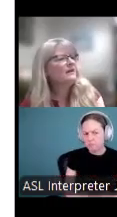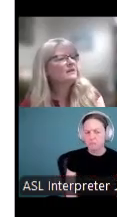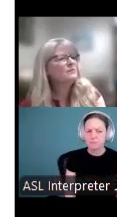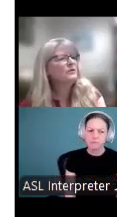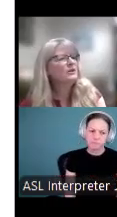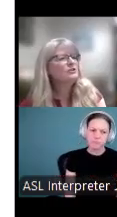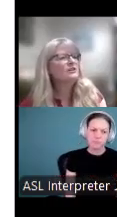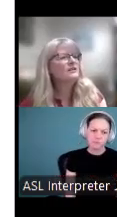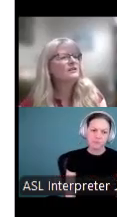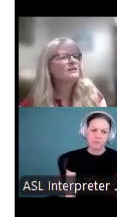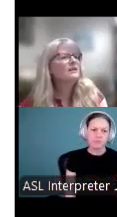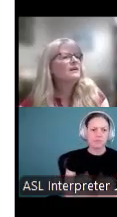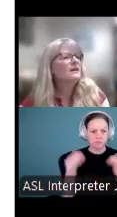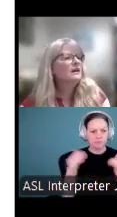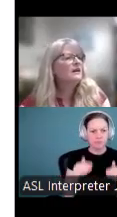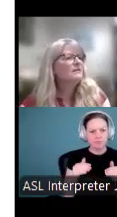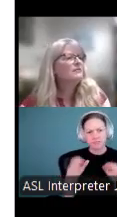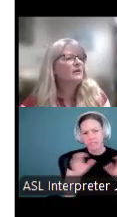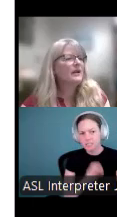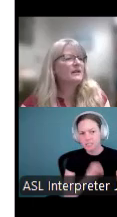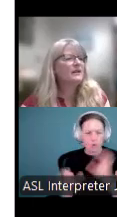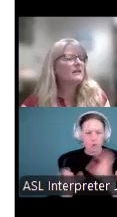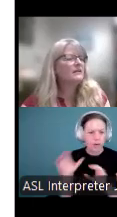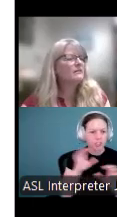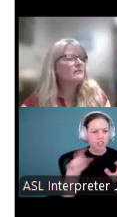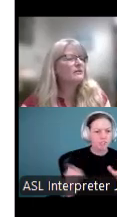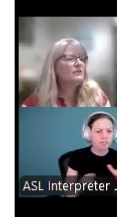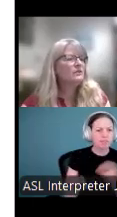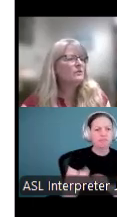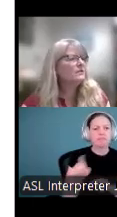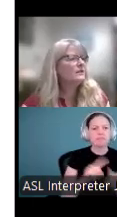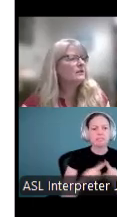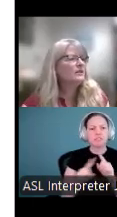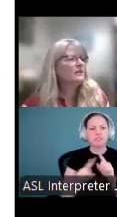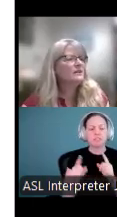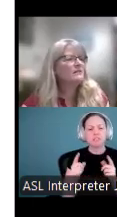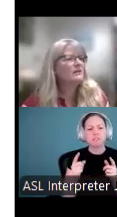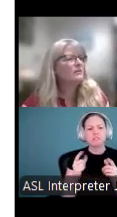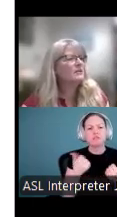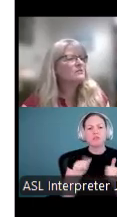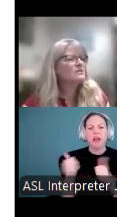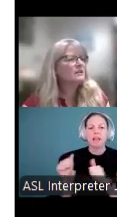then exploration of a variety of food, liquid environmental